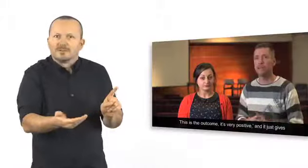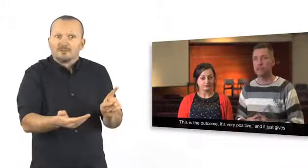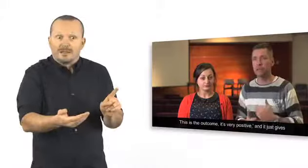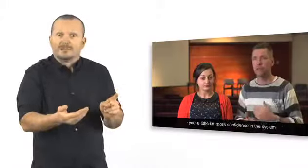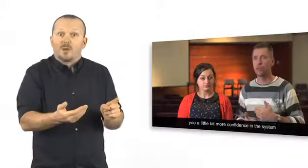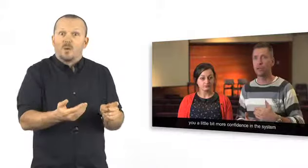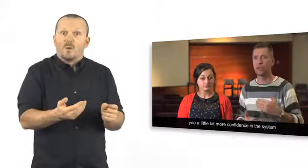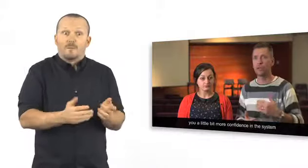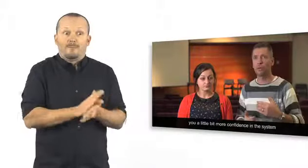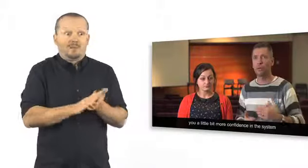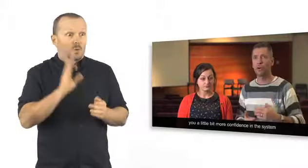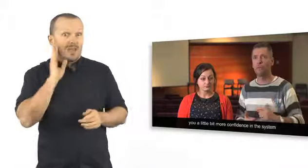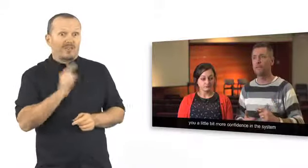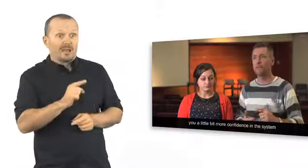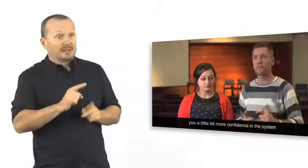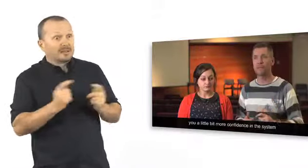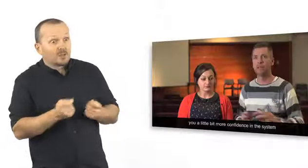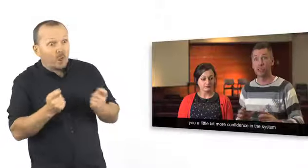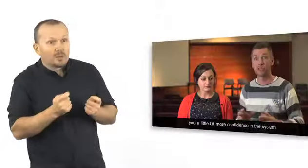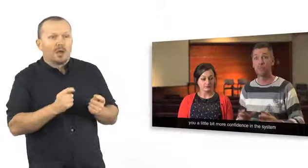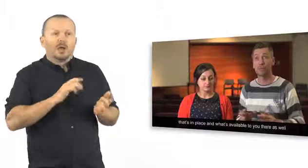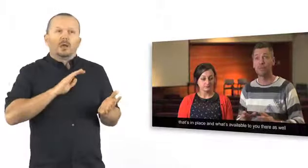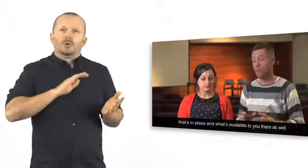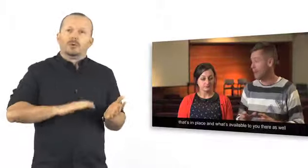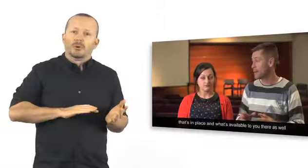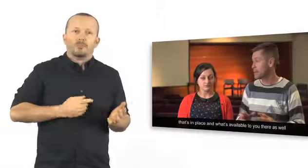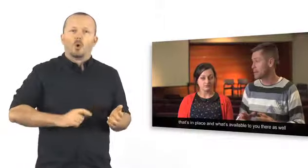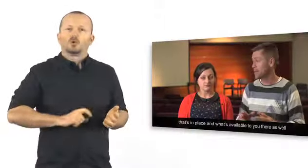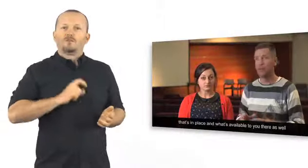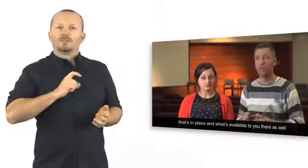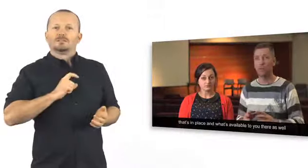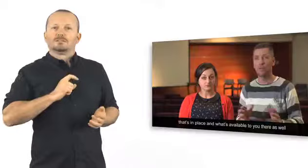and it just gives you a little bit more confidence in the system that’s in place and what’s